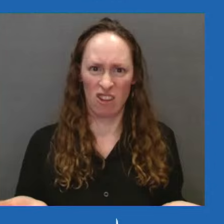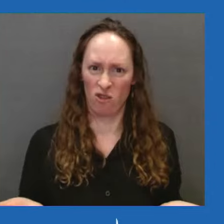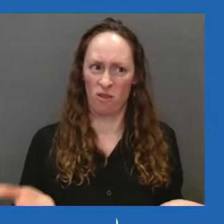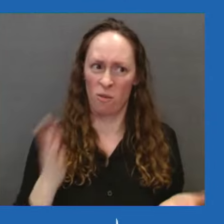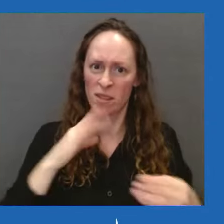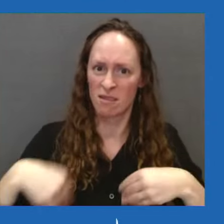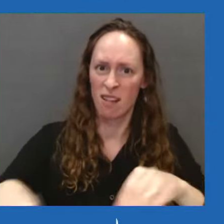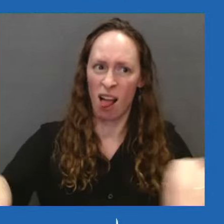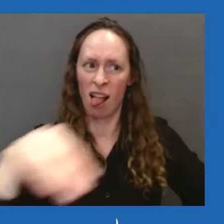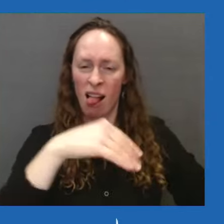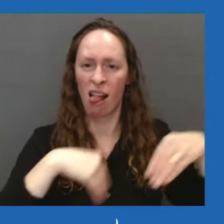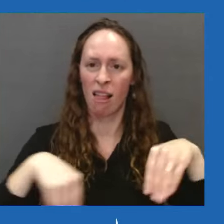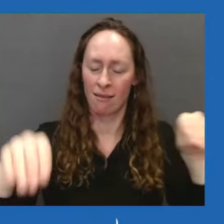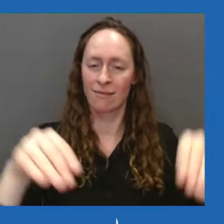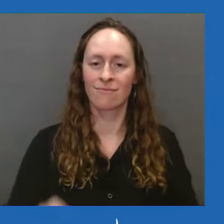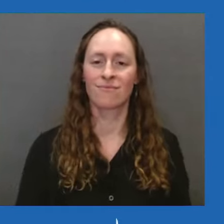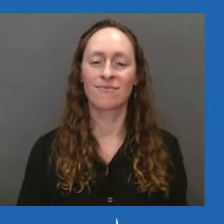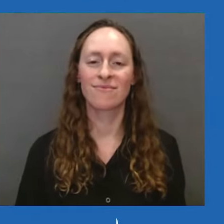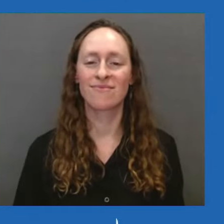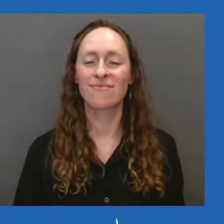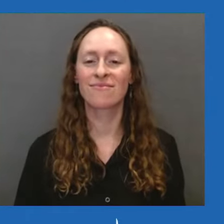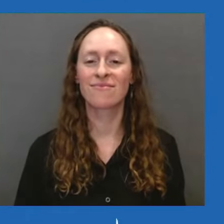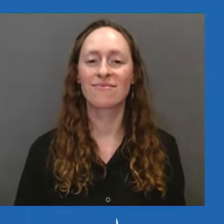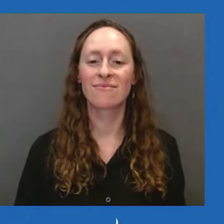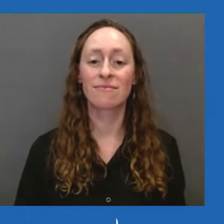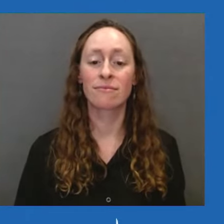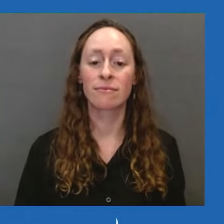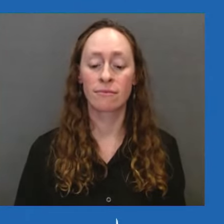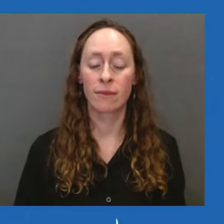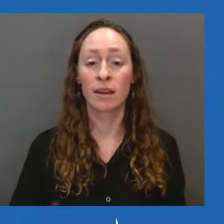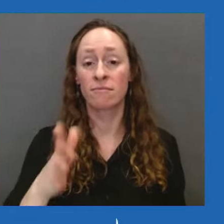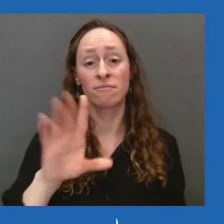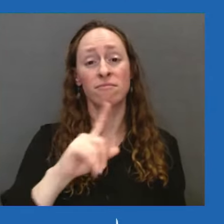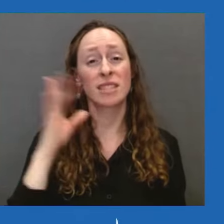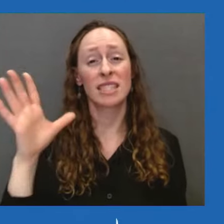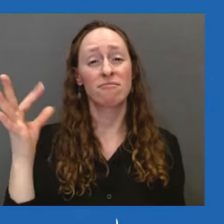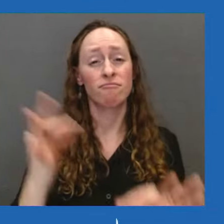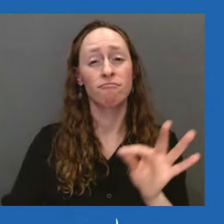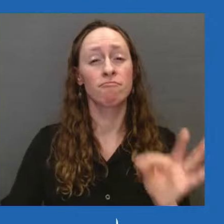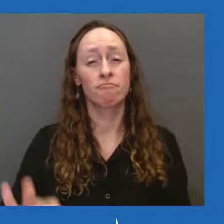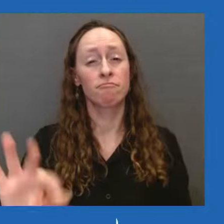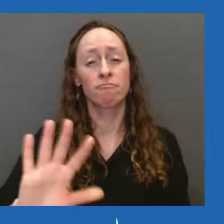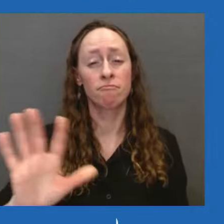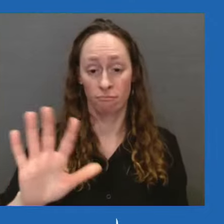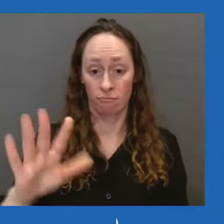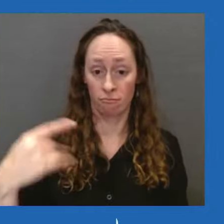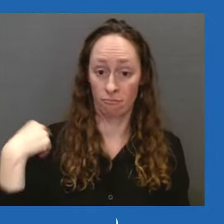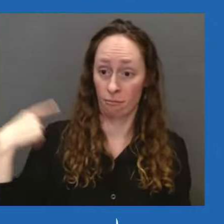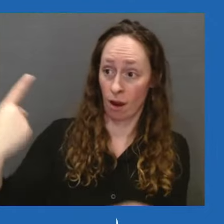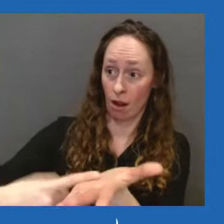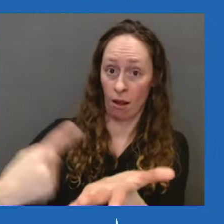When I think climate -- and I mean this sincerely -- I think jobs. Jobs. That's what climate is about --